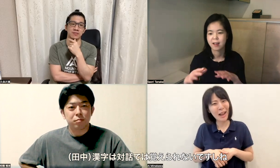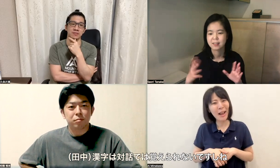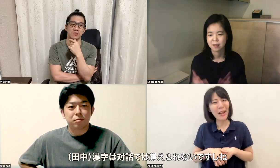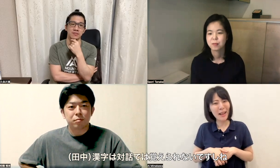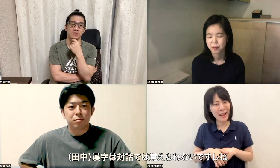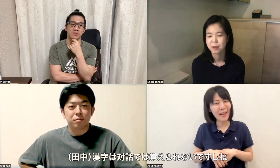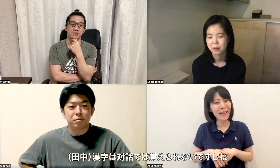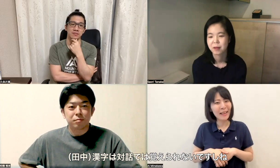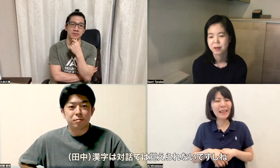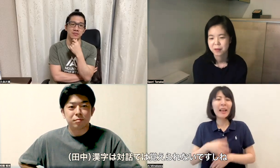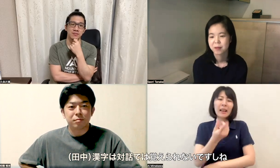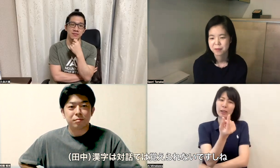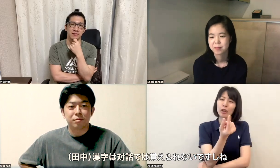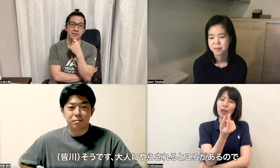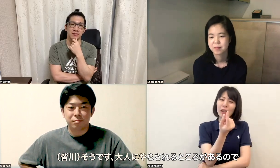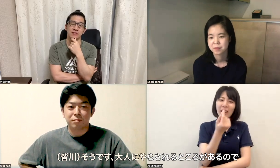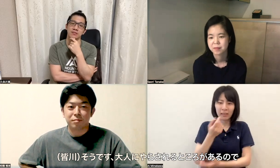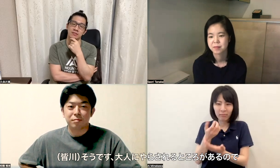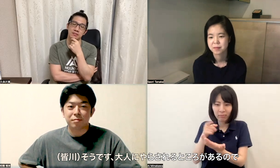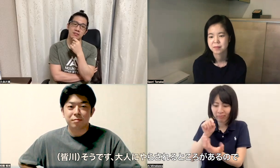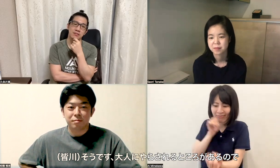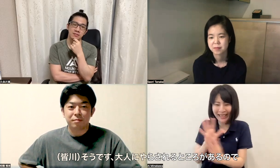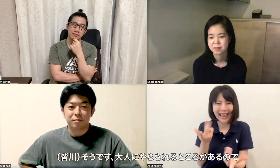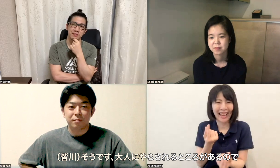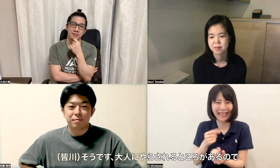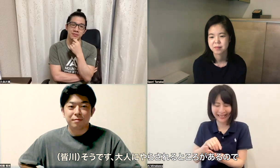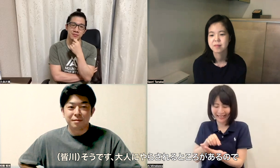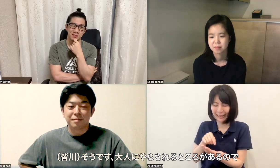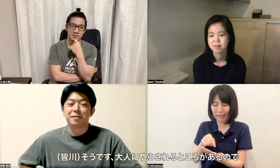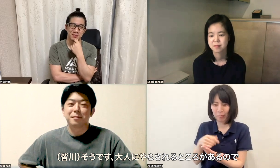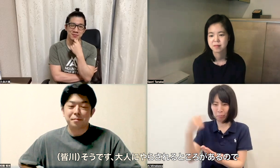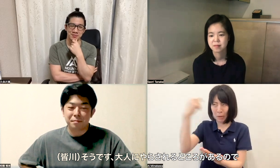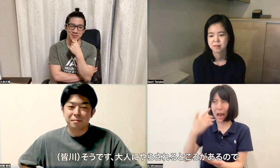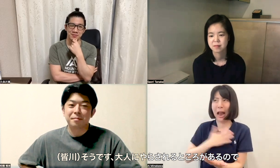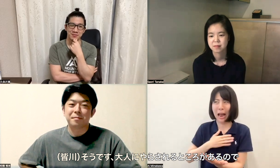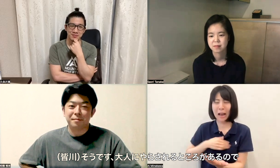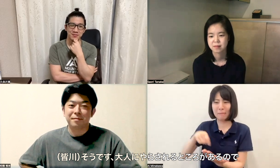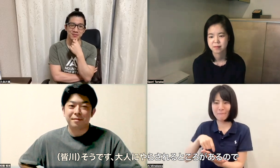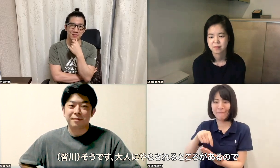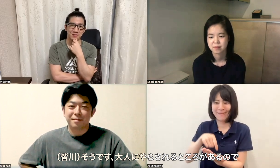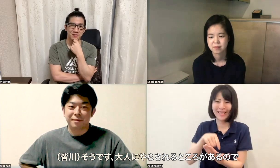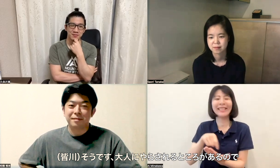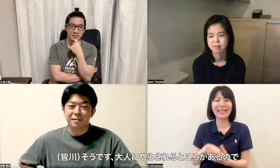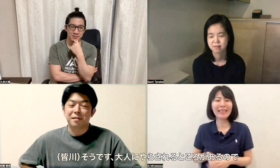(ST) We can't learn Kanji through conversations. (AI) Right, for Kanji, we are forced to keep writing.